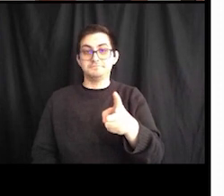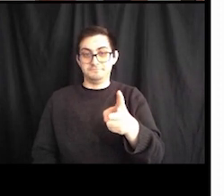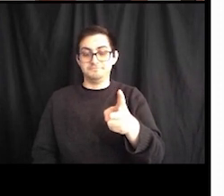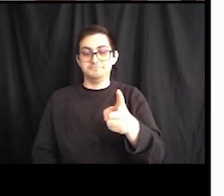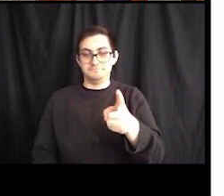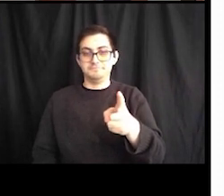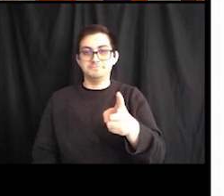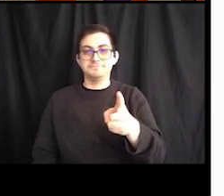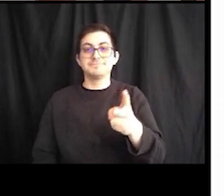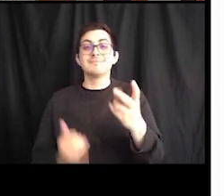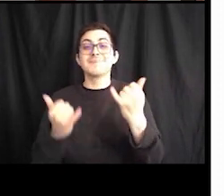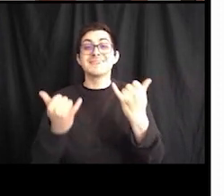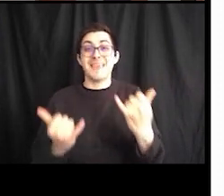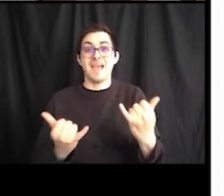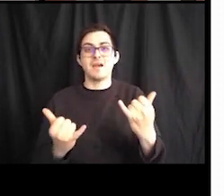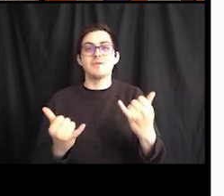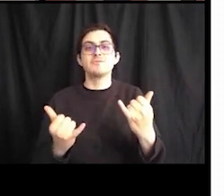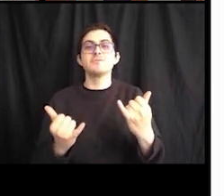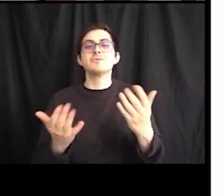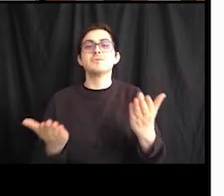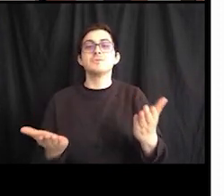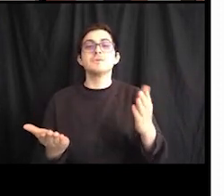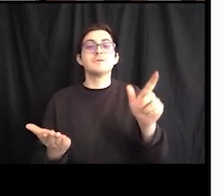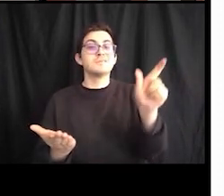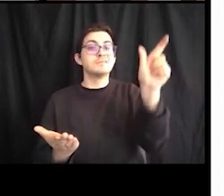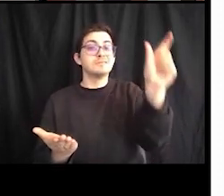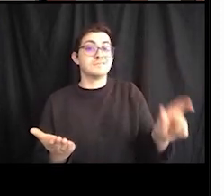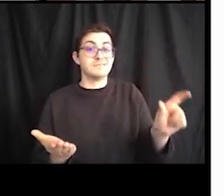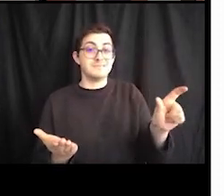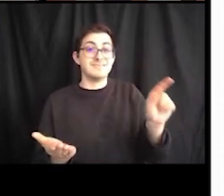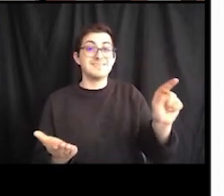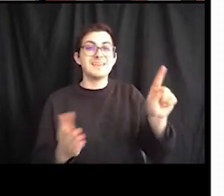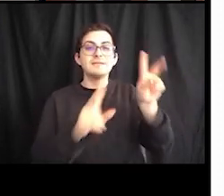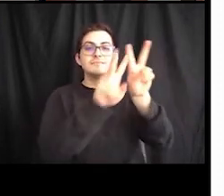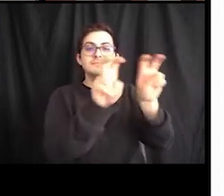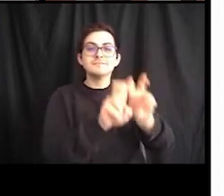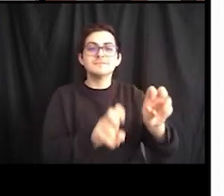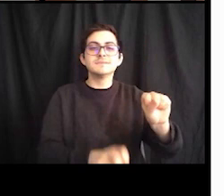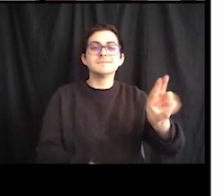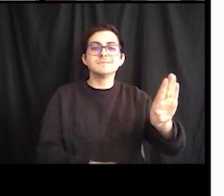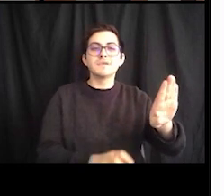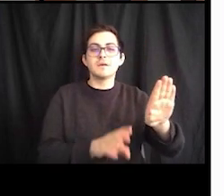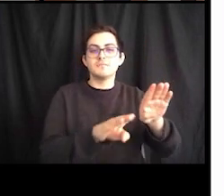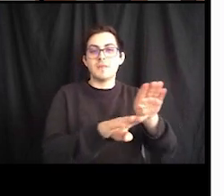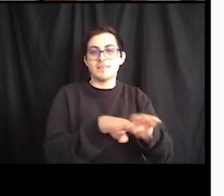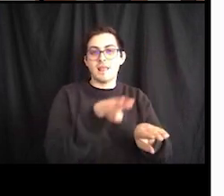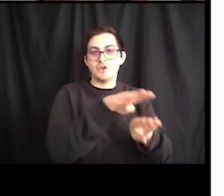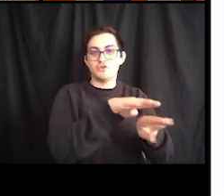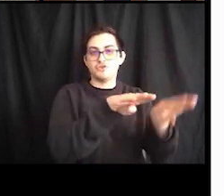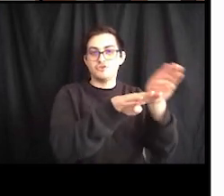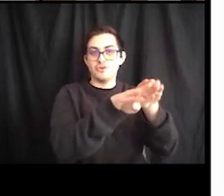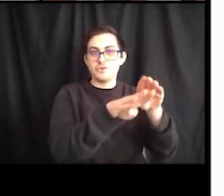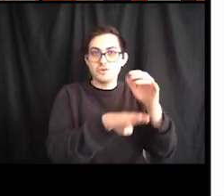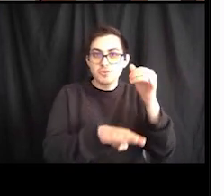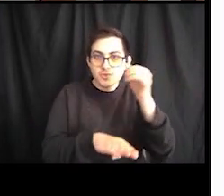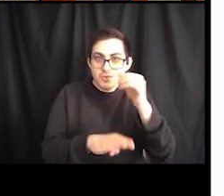can examine its sublayers on the left panel. And let me take a look. Wow there's so many auto layout suppliers!